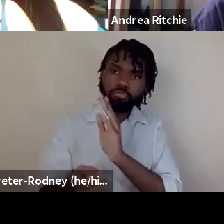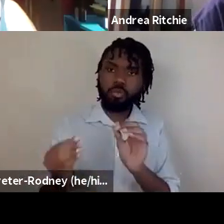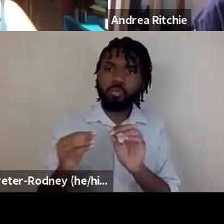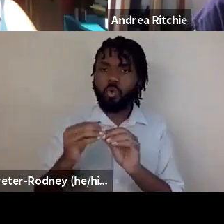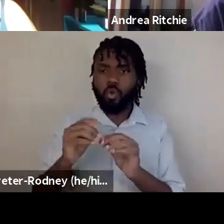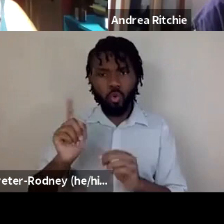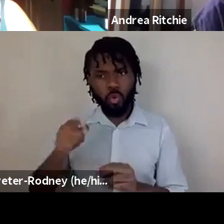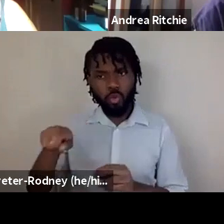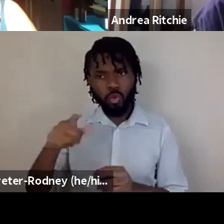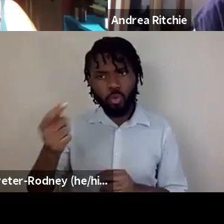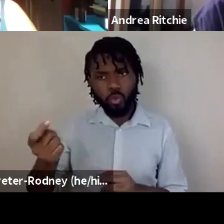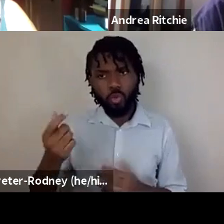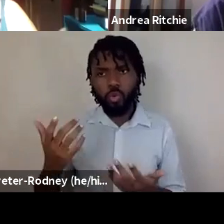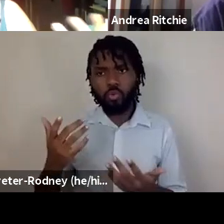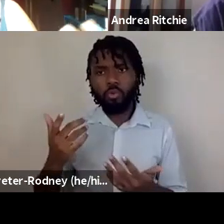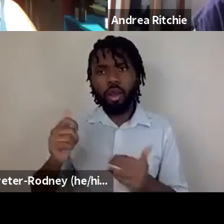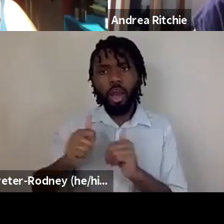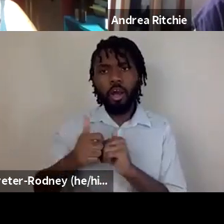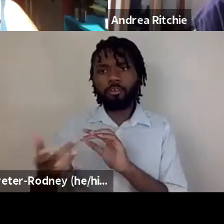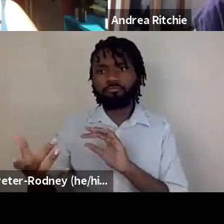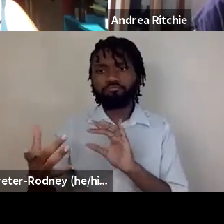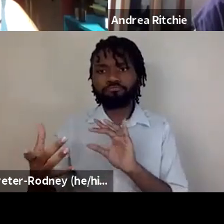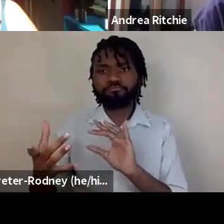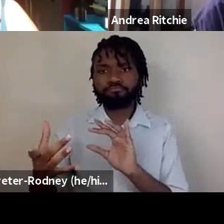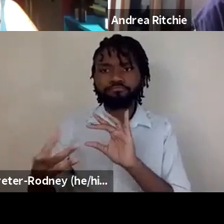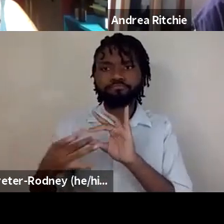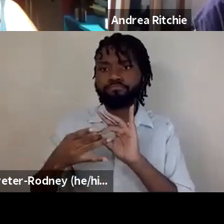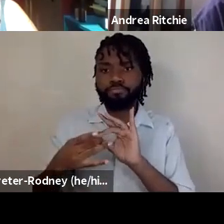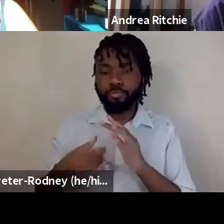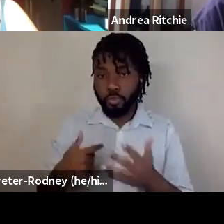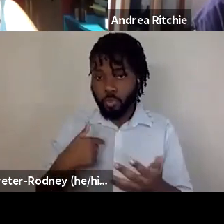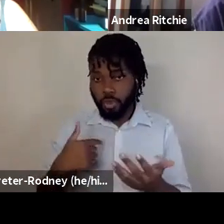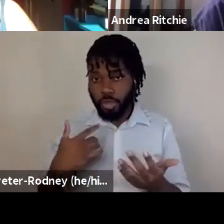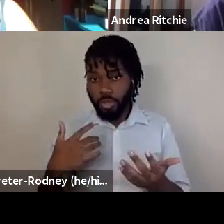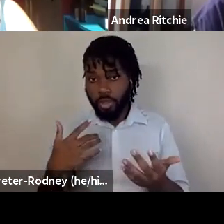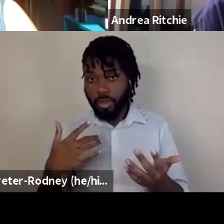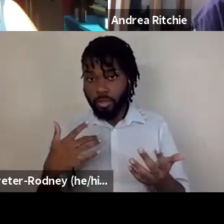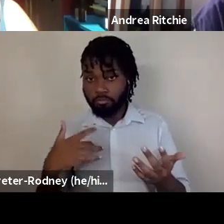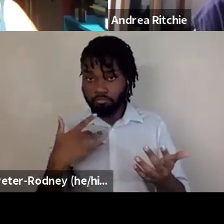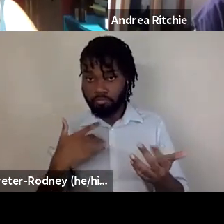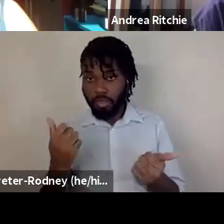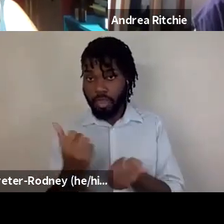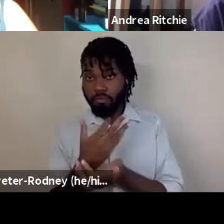How do I click in? And I trust that everything that you share is gonna be amazing.